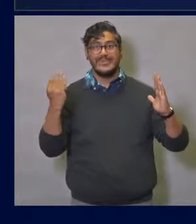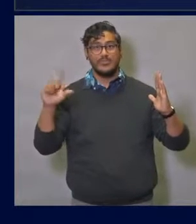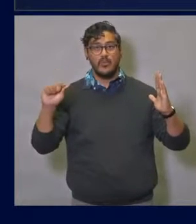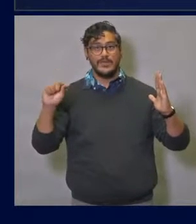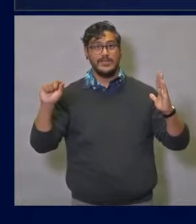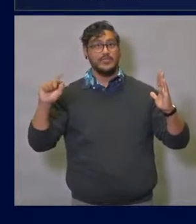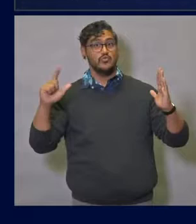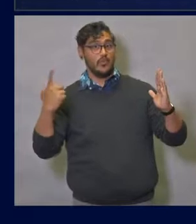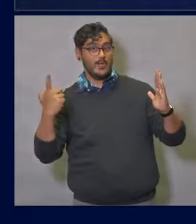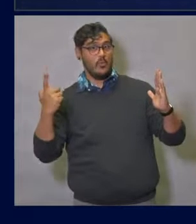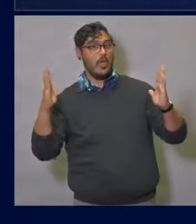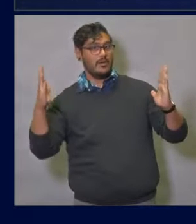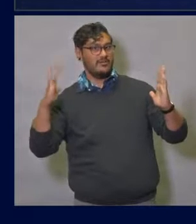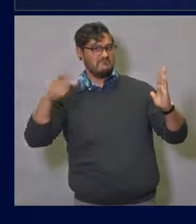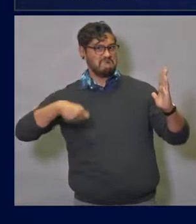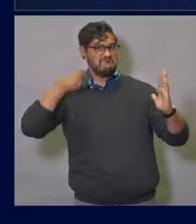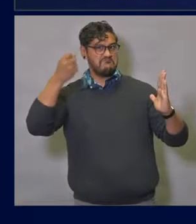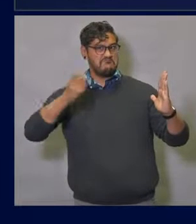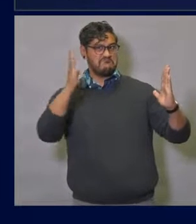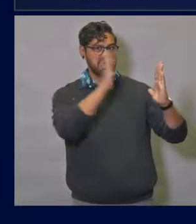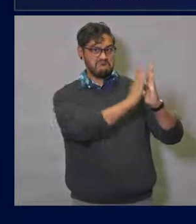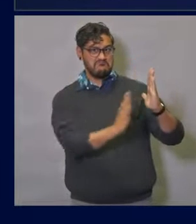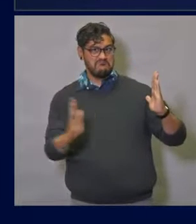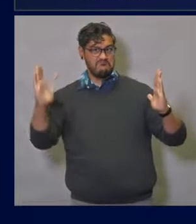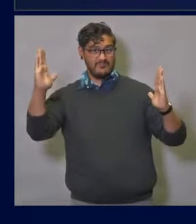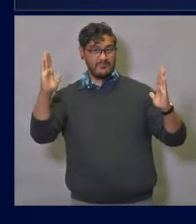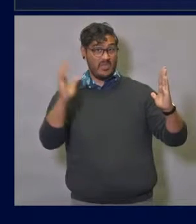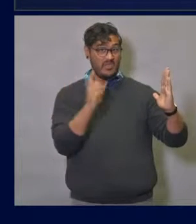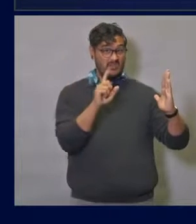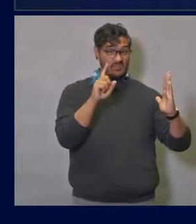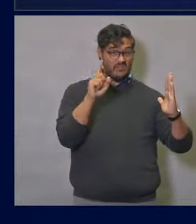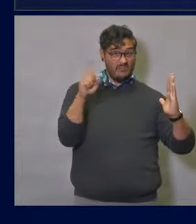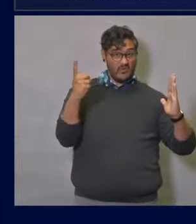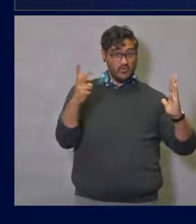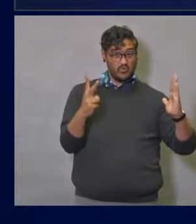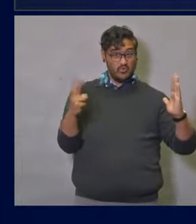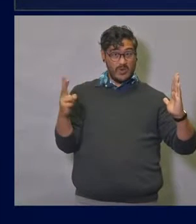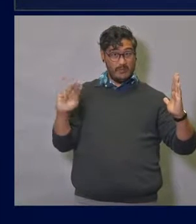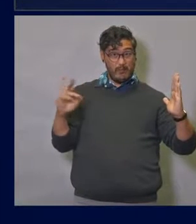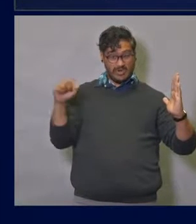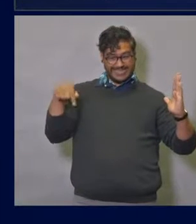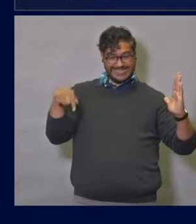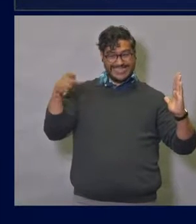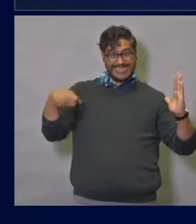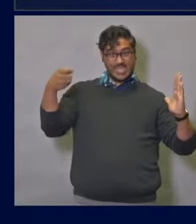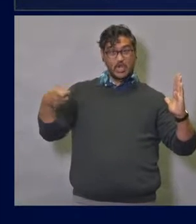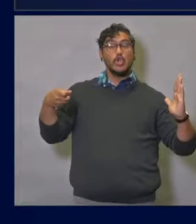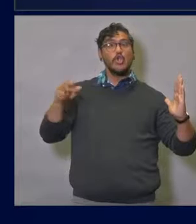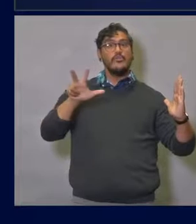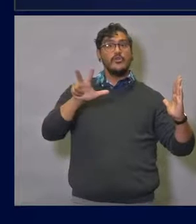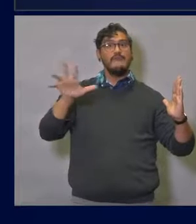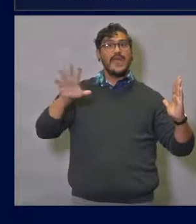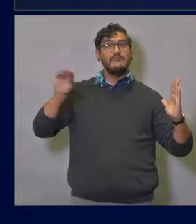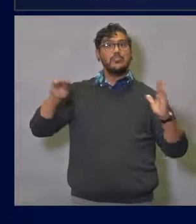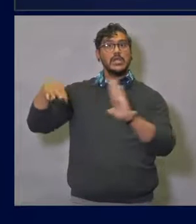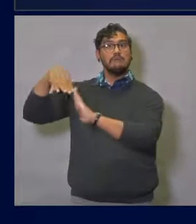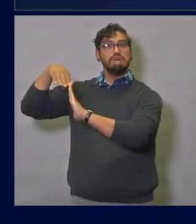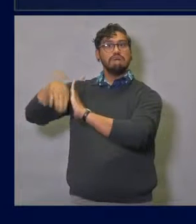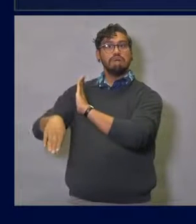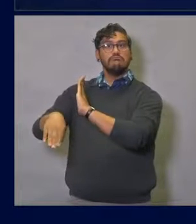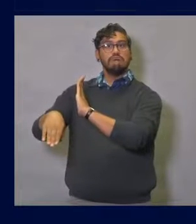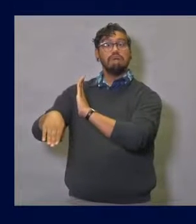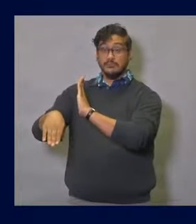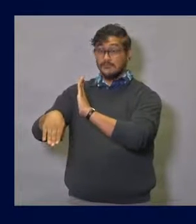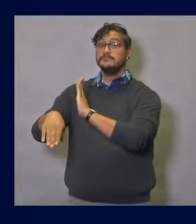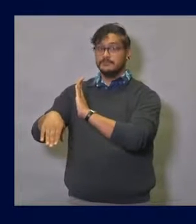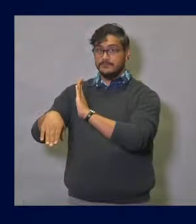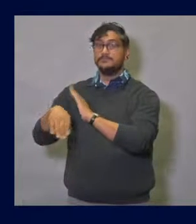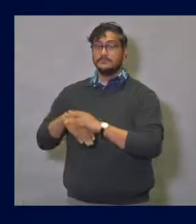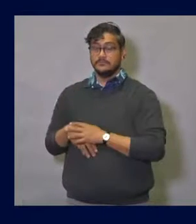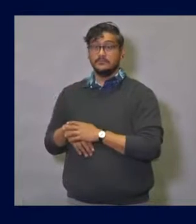14TH OF MARCH OF 2021.